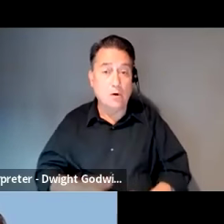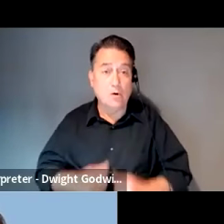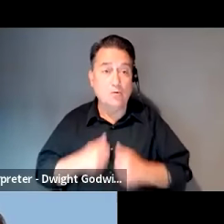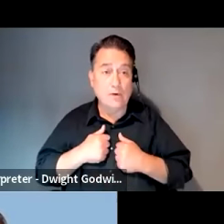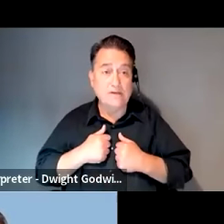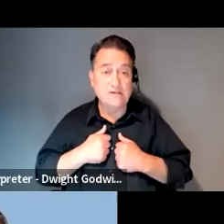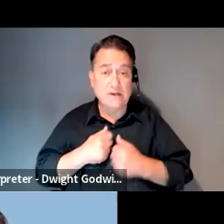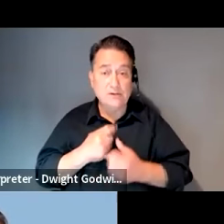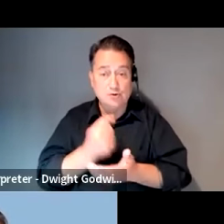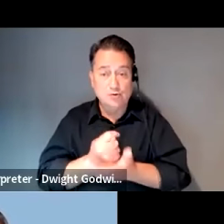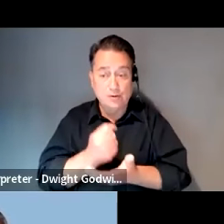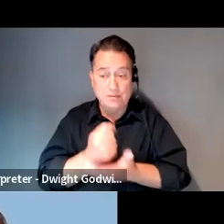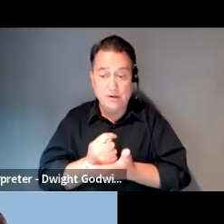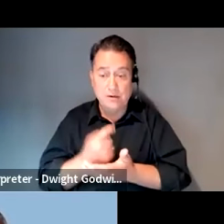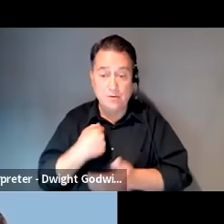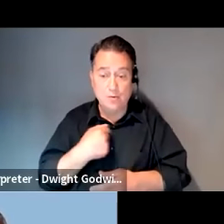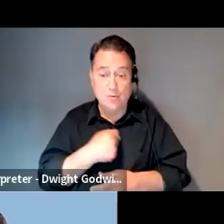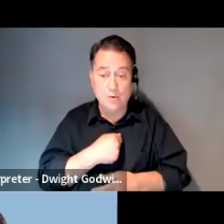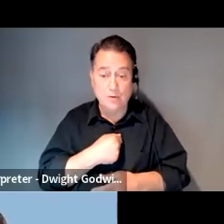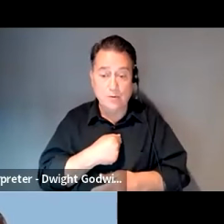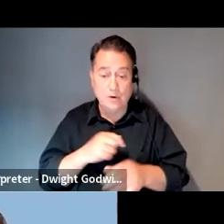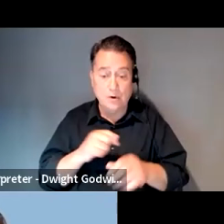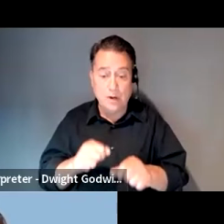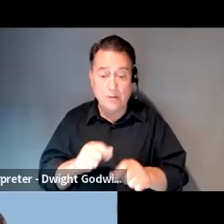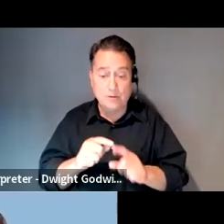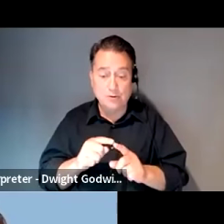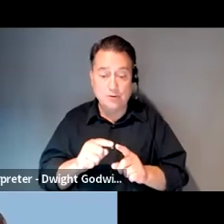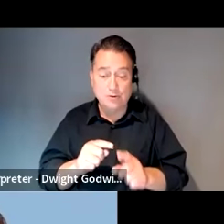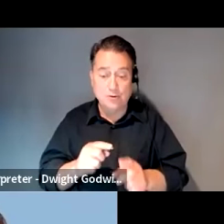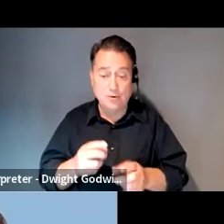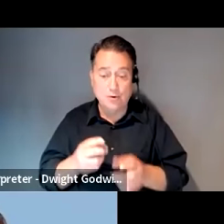And so we were able to provide that screening,